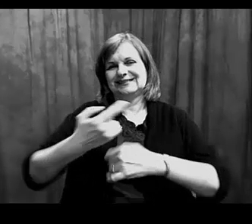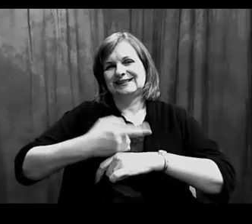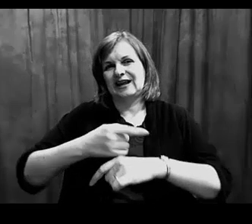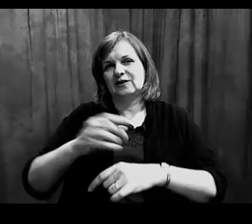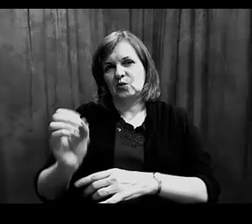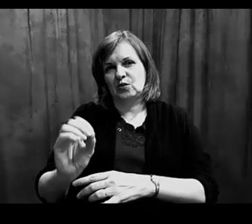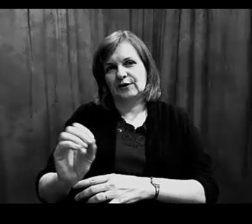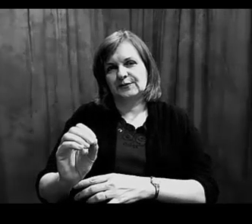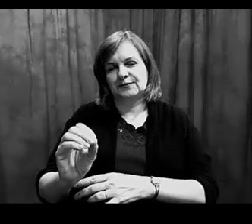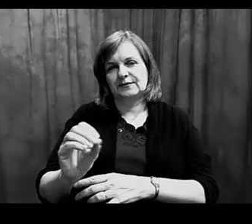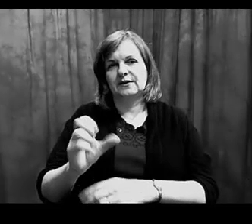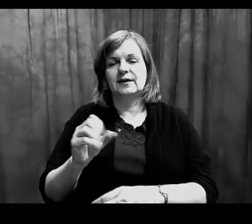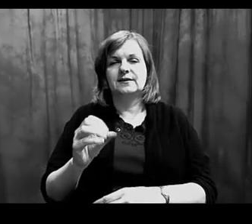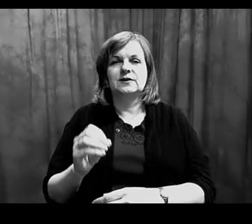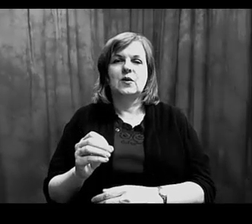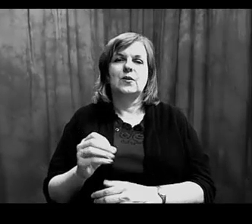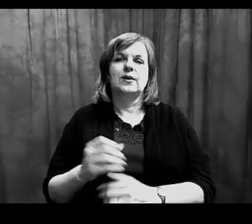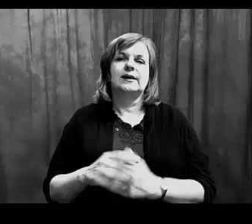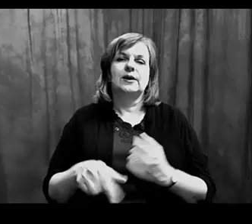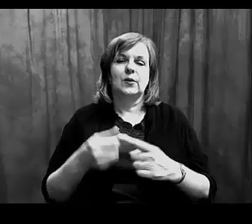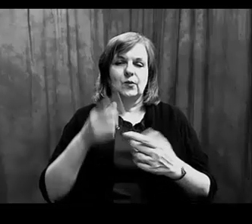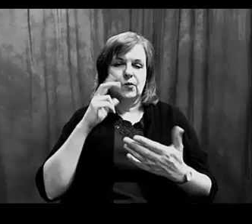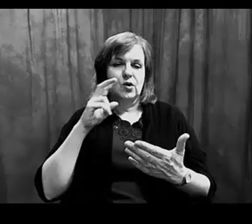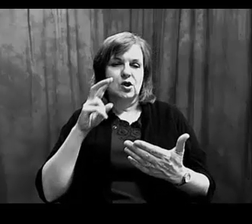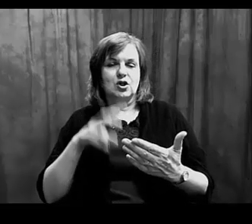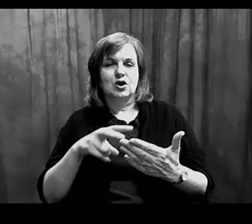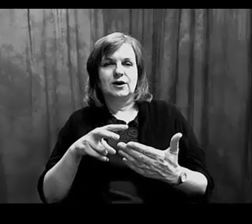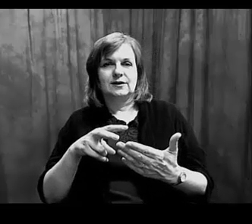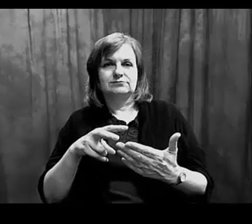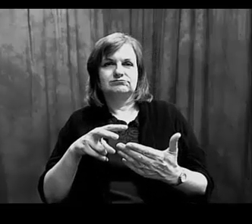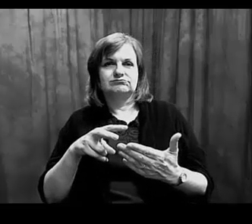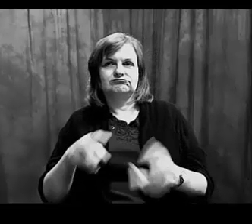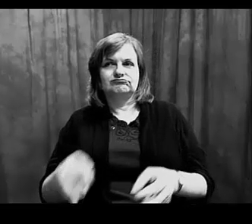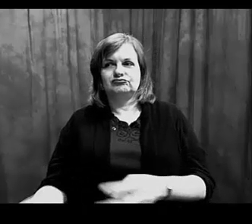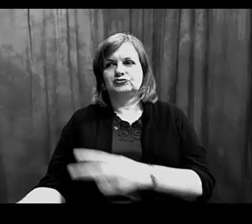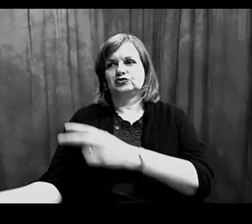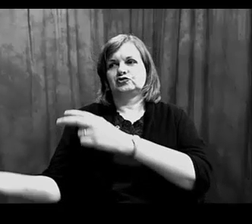we would constantly be comparing you to a plant and to a fungus and to a sloth